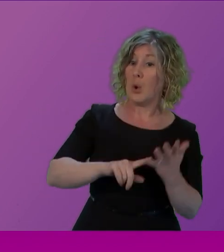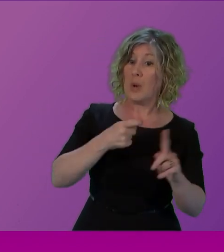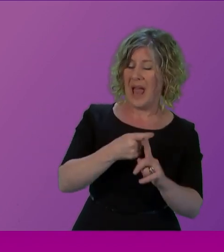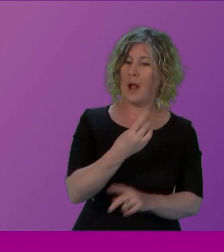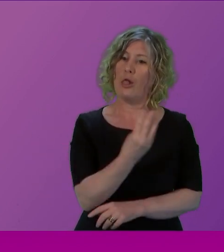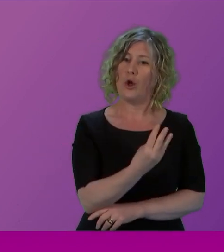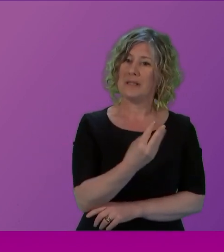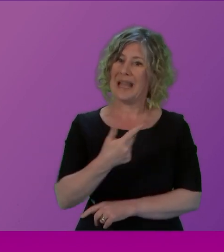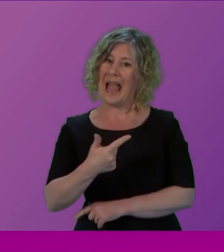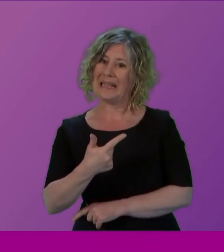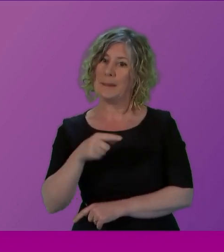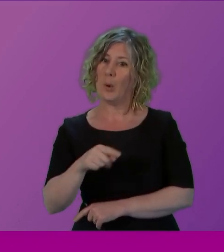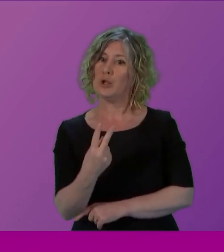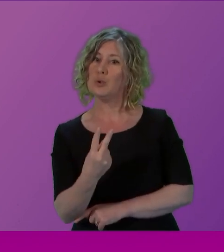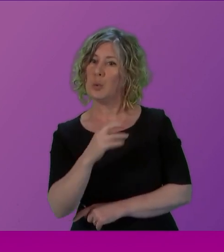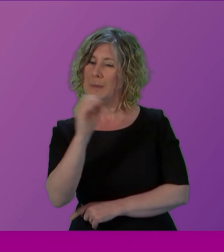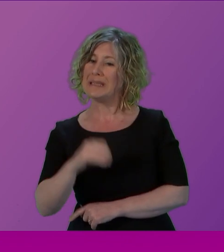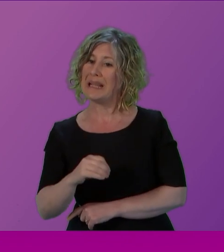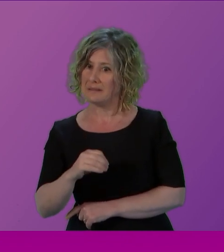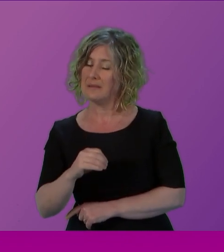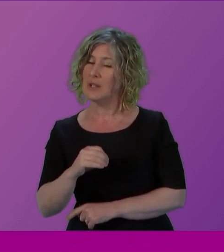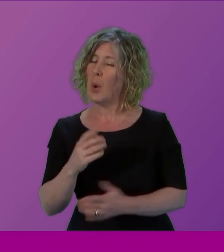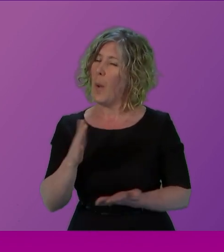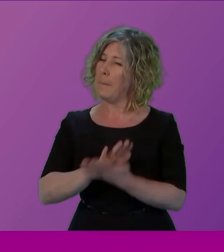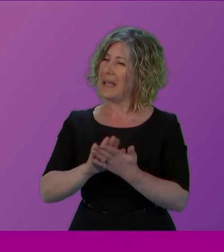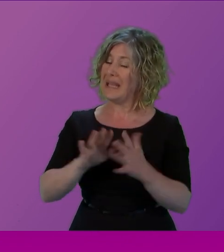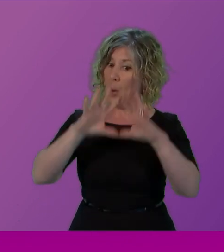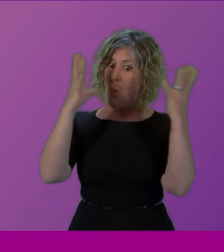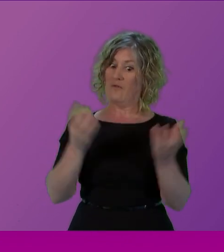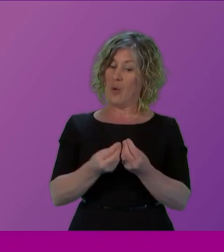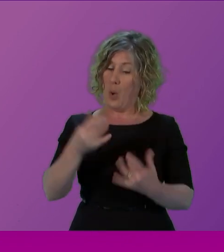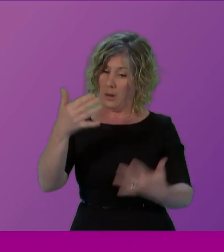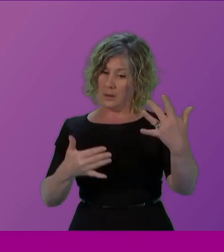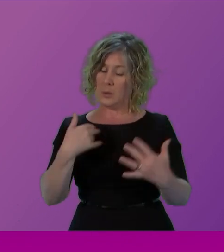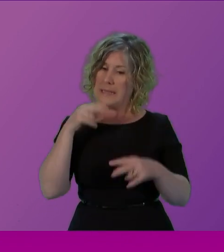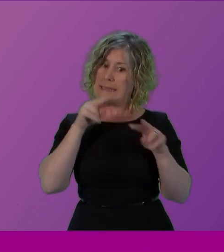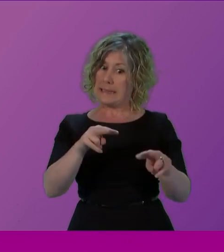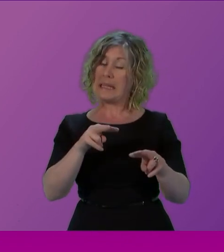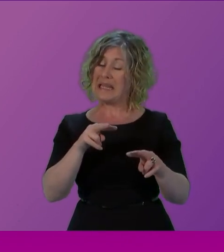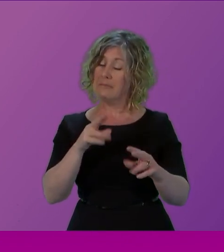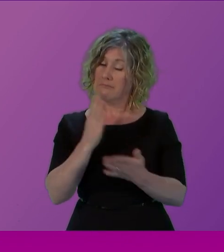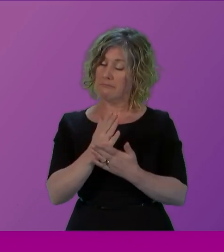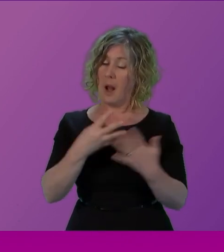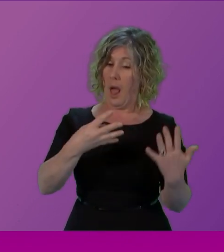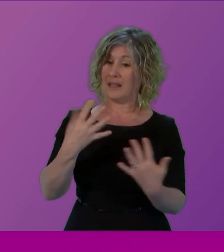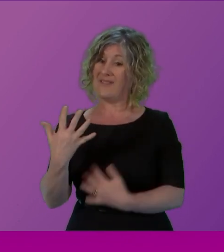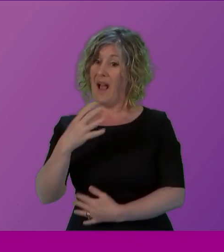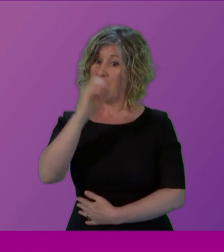in England. The latest figures show that over 95 per cent of the Scottish population are registered